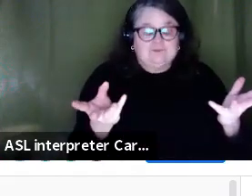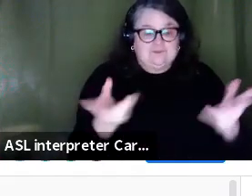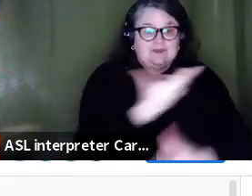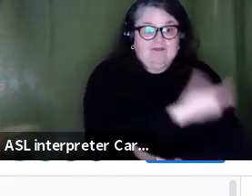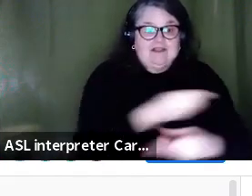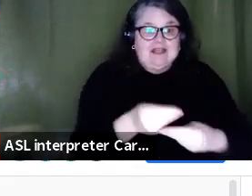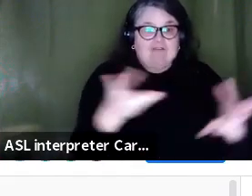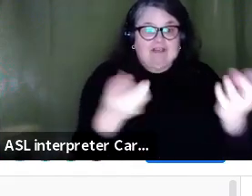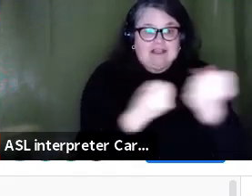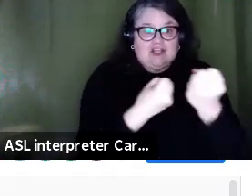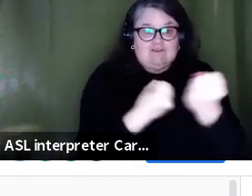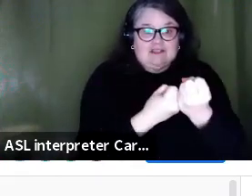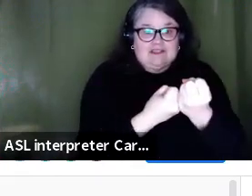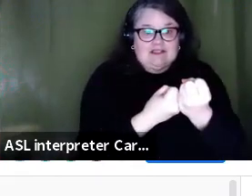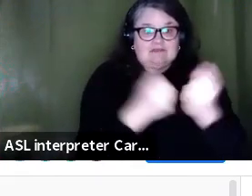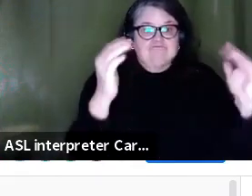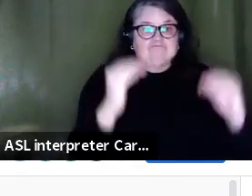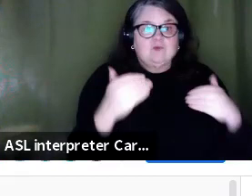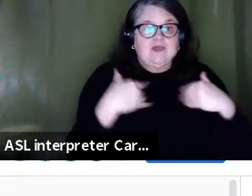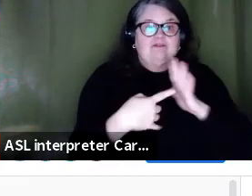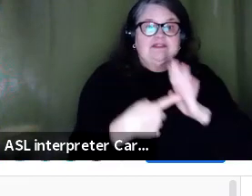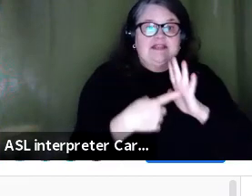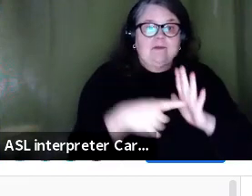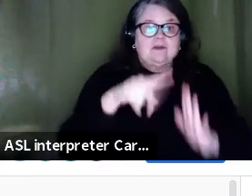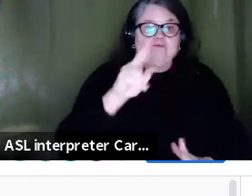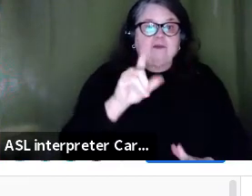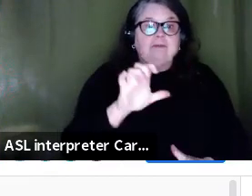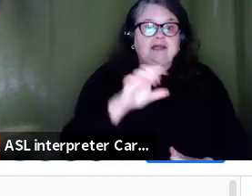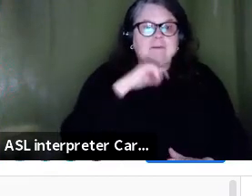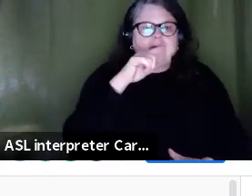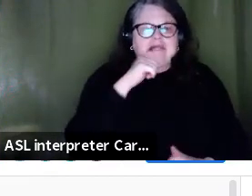points. First of all, we have a section on vaccination